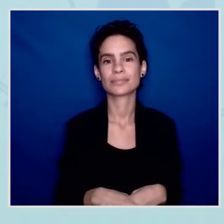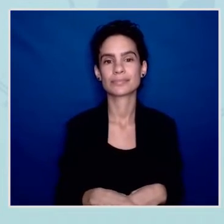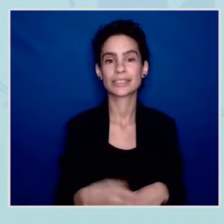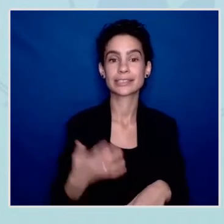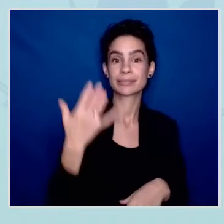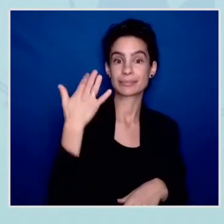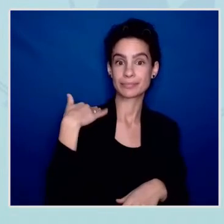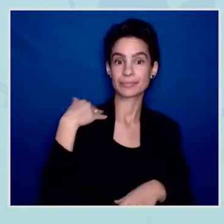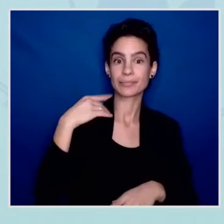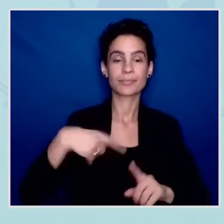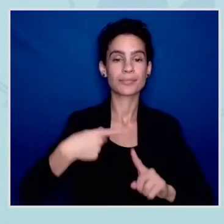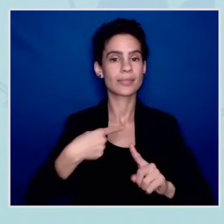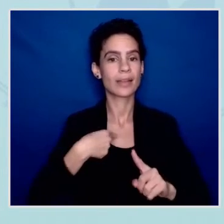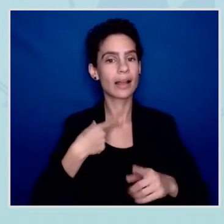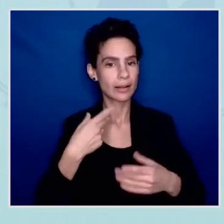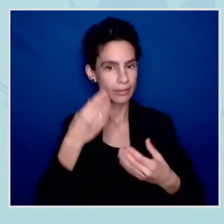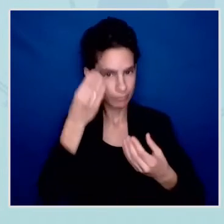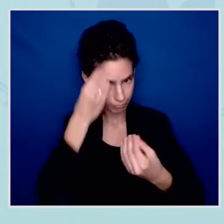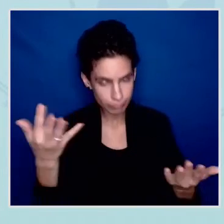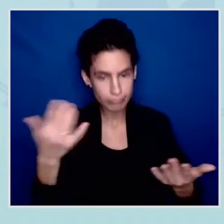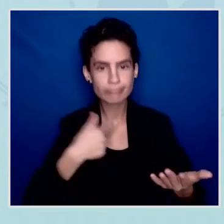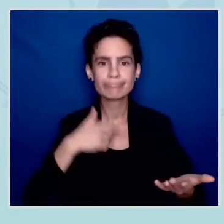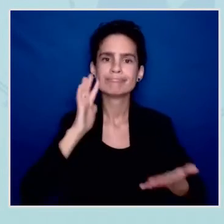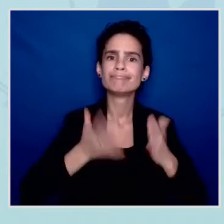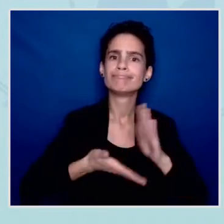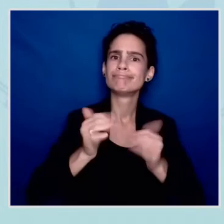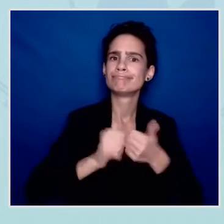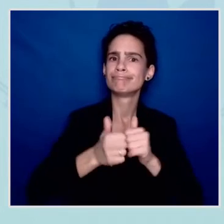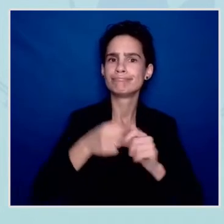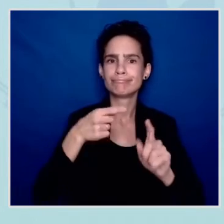THAT NEEDED A SHOT IN THE ARM